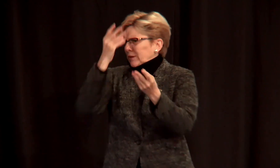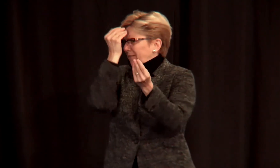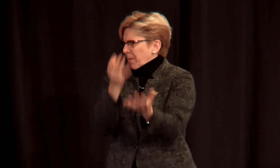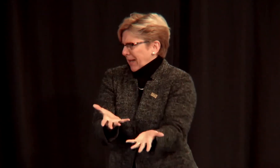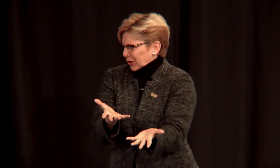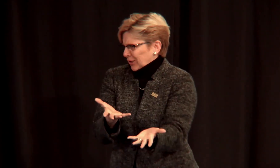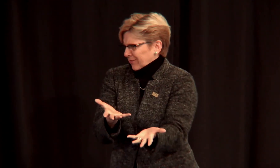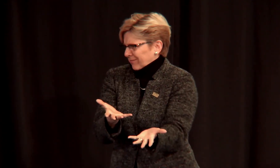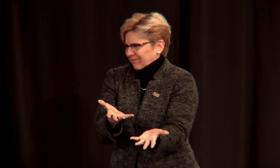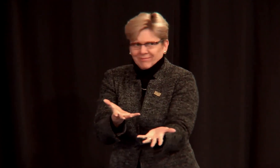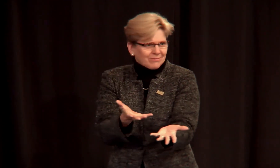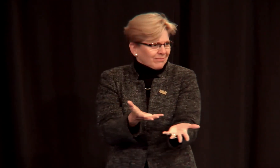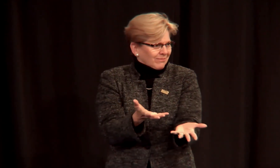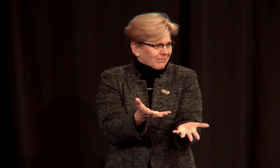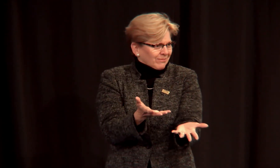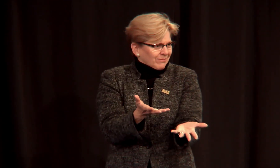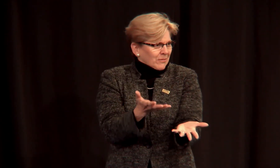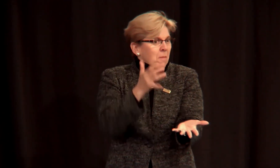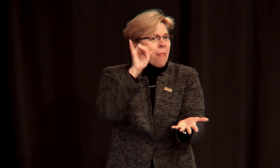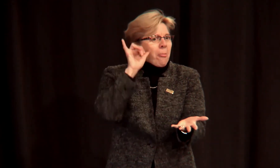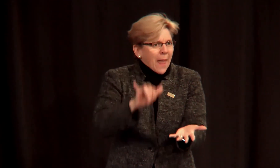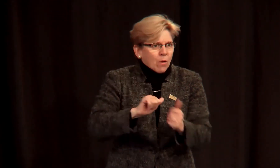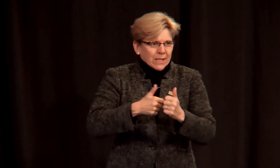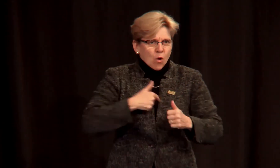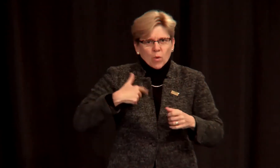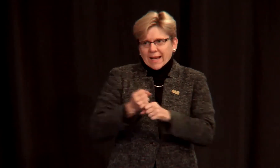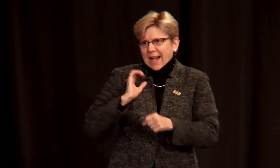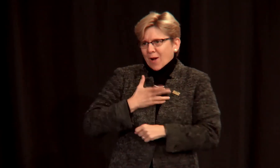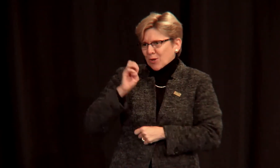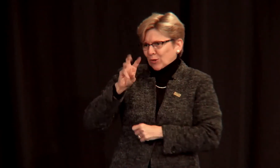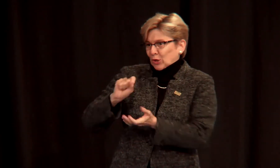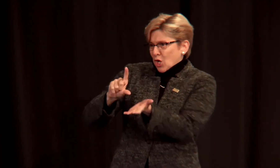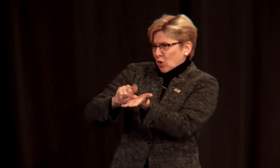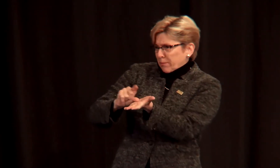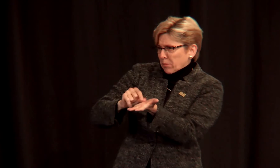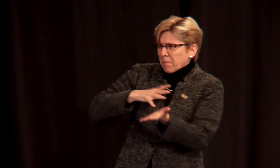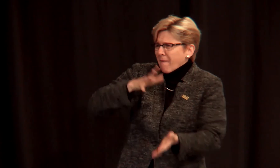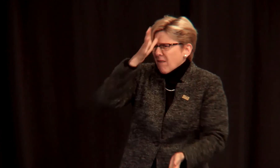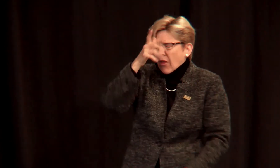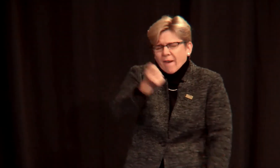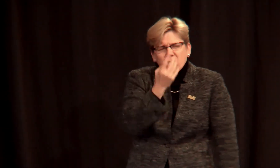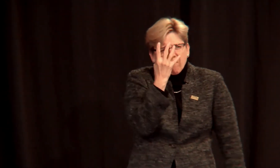English, news and information and that's how we got our news through newspapers.